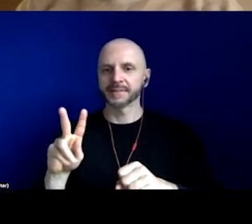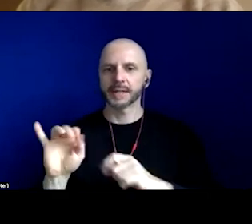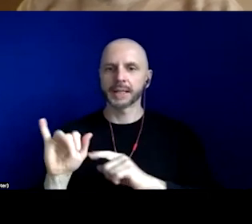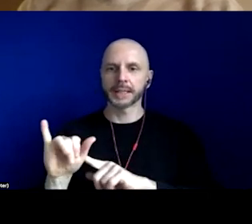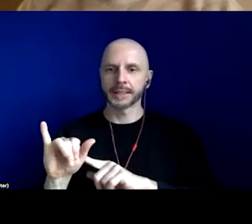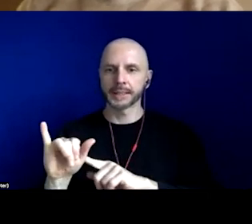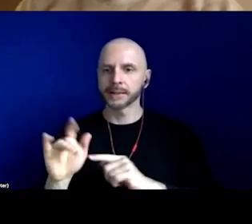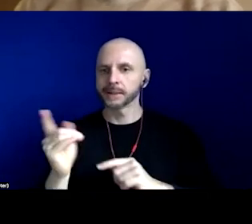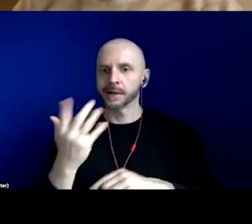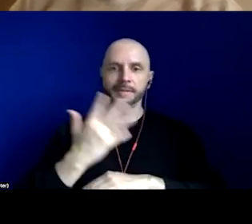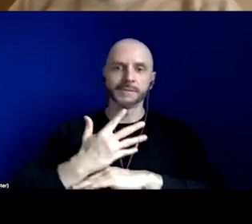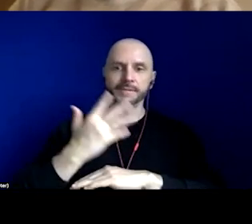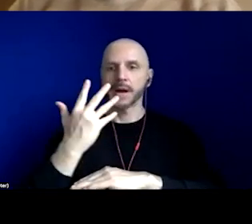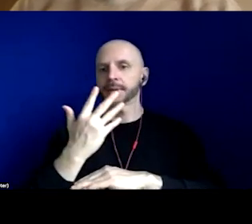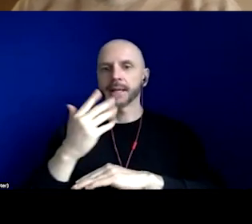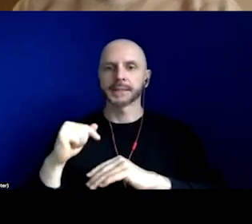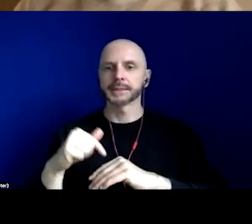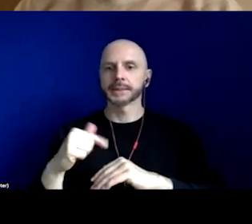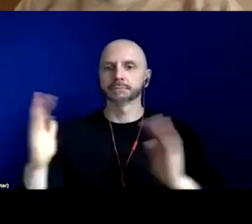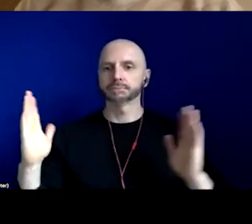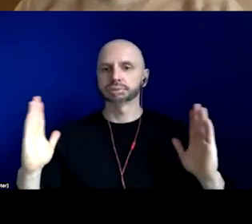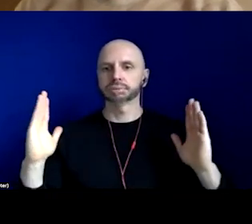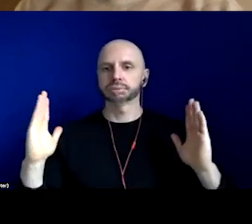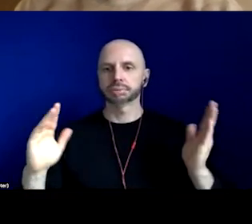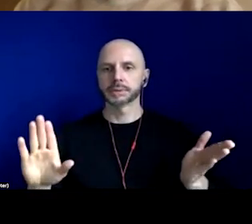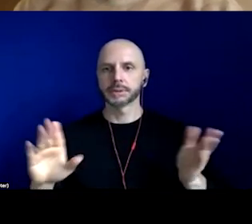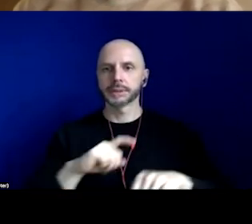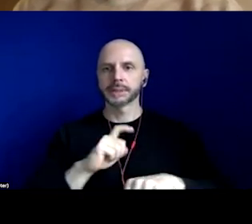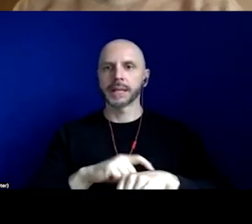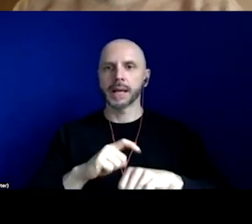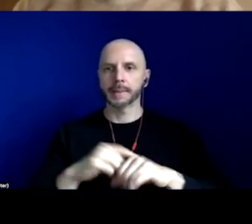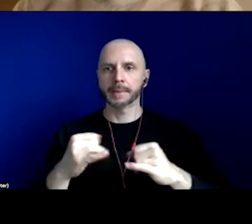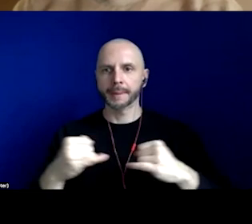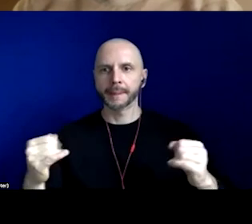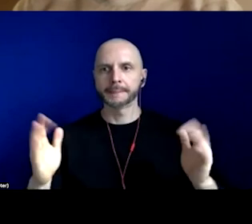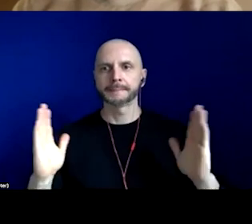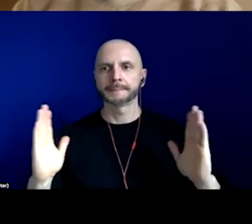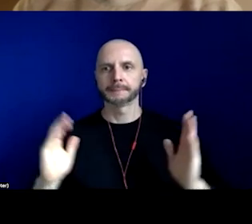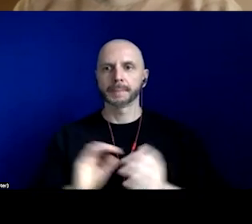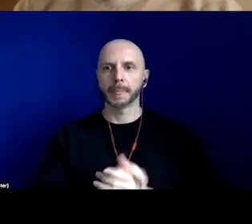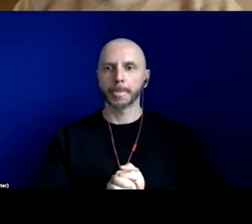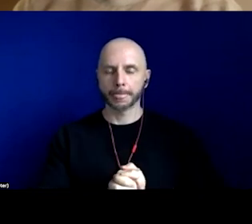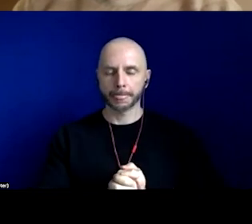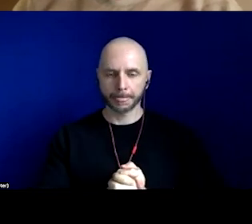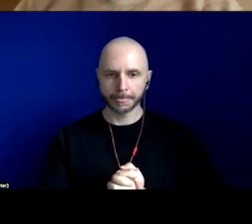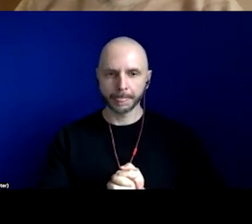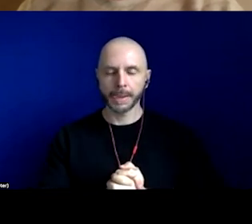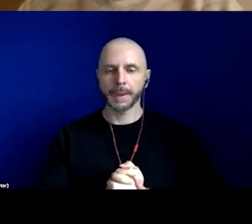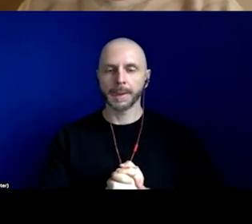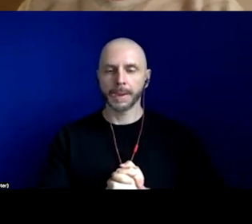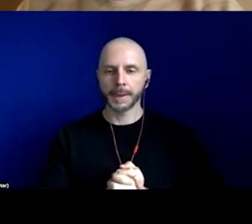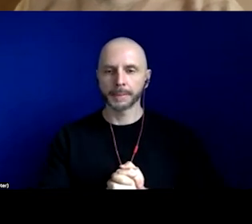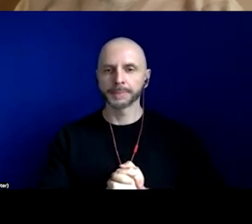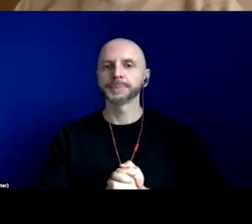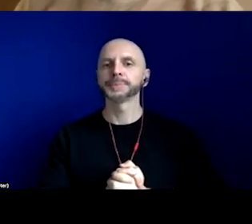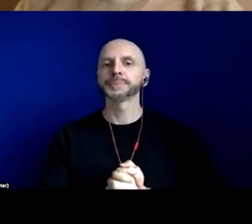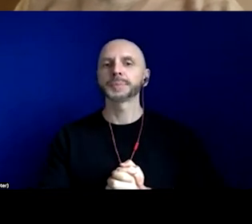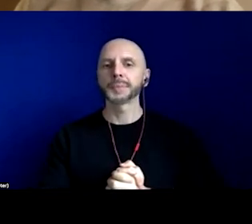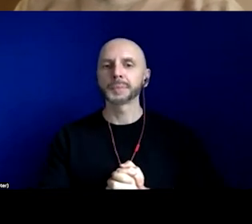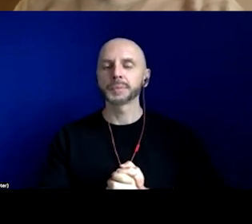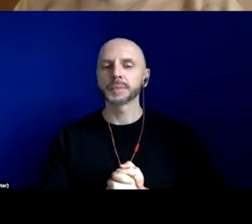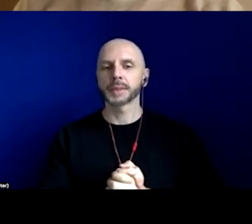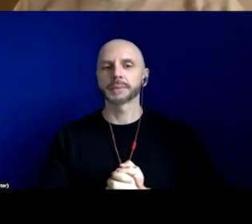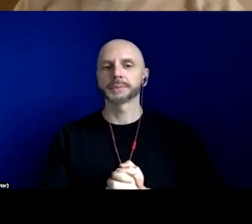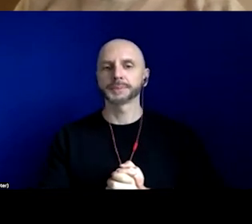top of our agenda. And we didn't want this to become a playground of, like I said earlier,